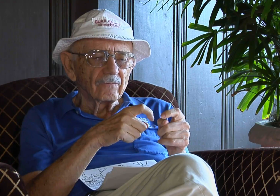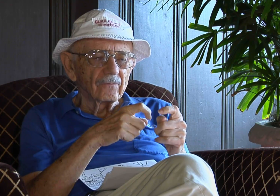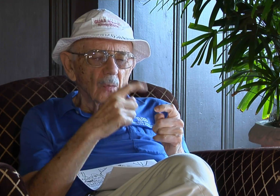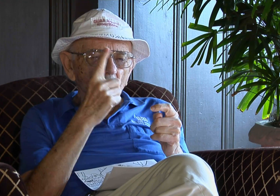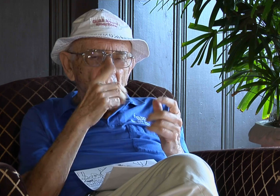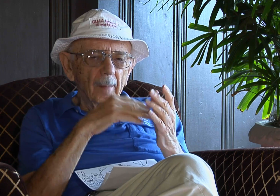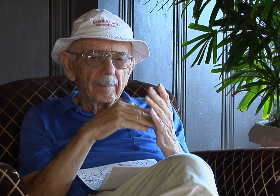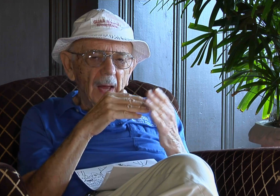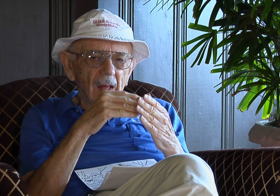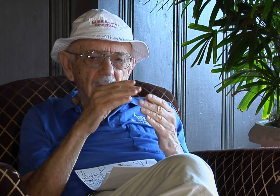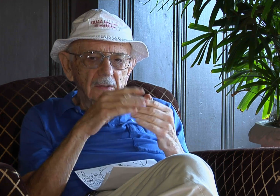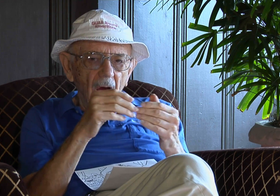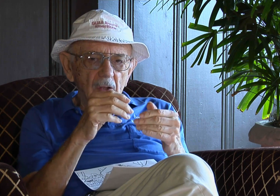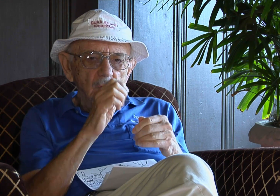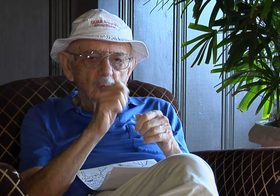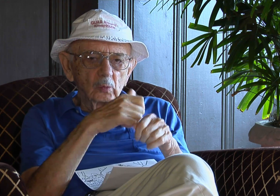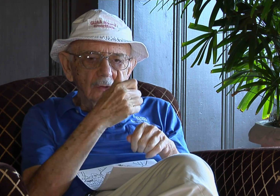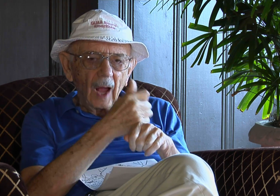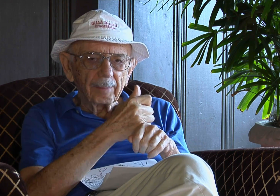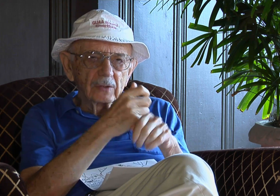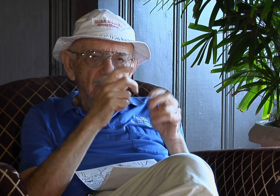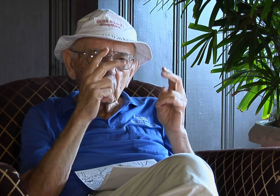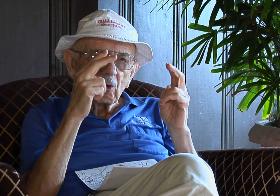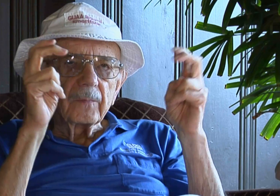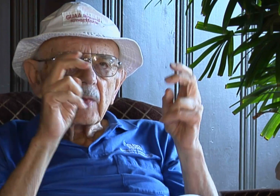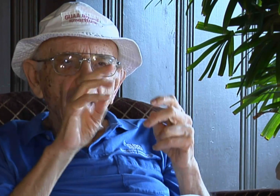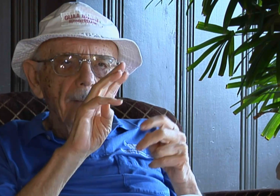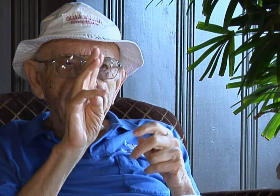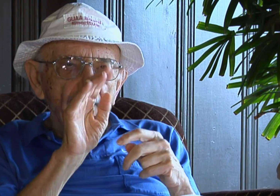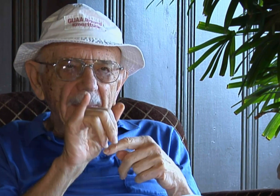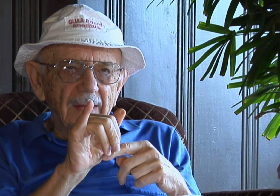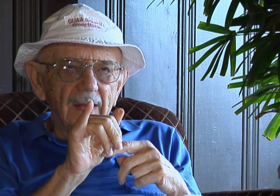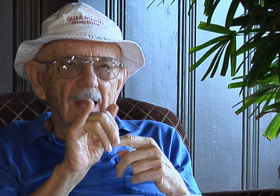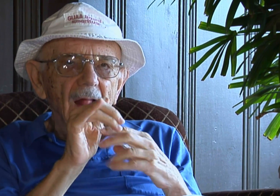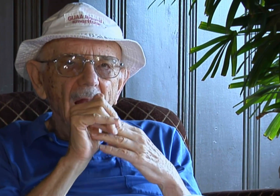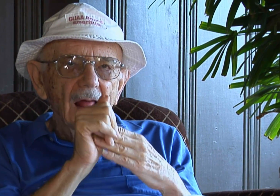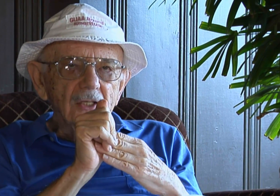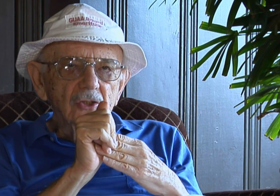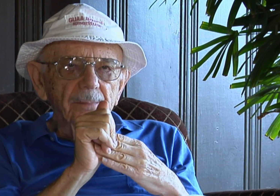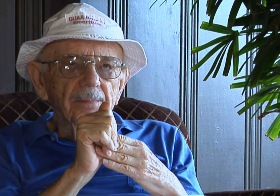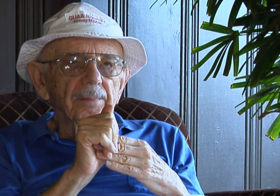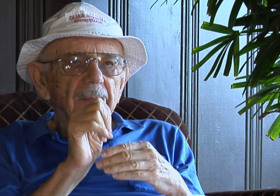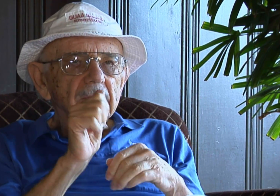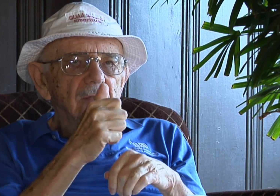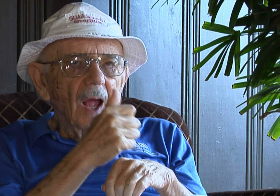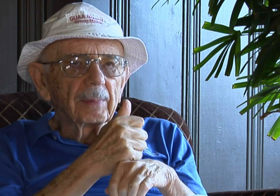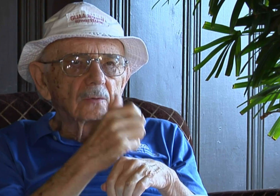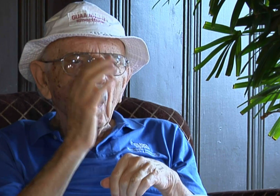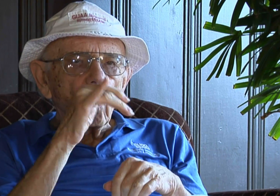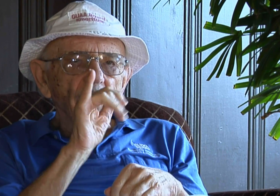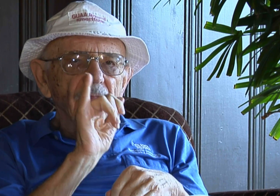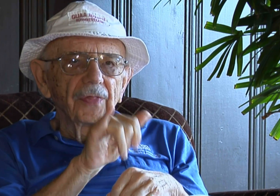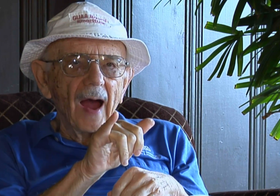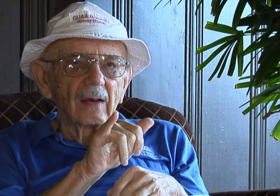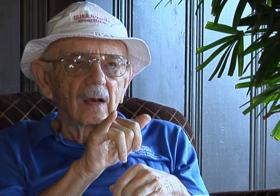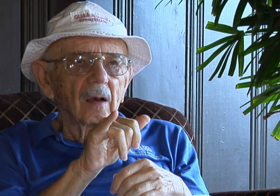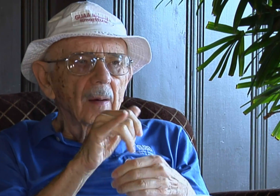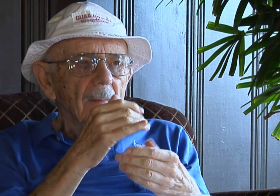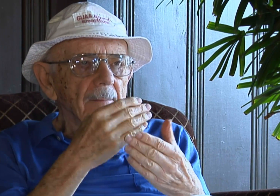I gave $1 Million dollars to establish the Bummy Leadership Institute at Gallaudet.